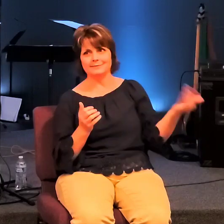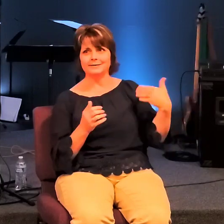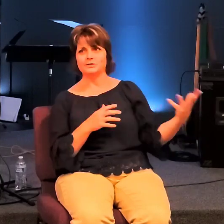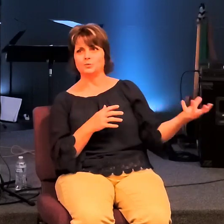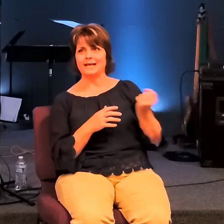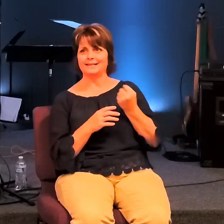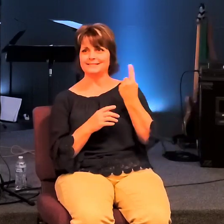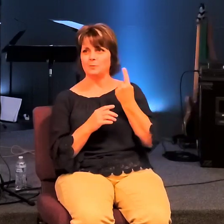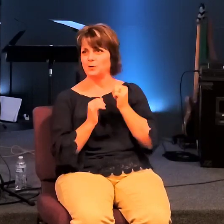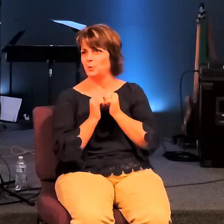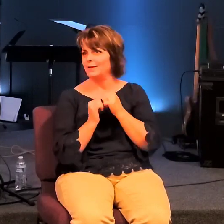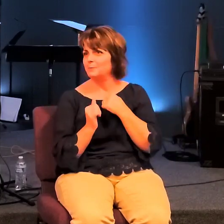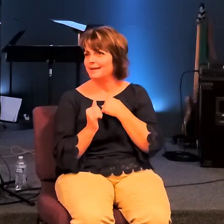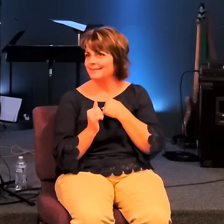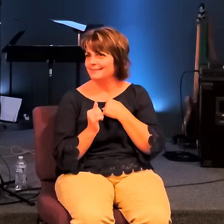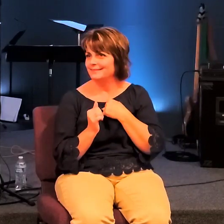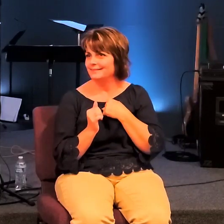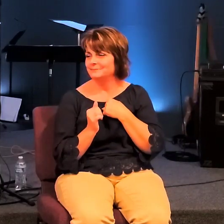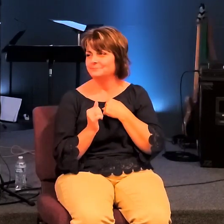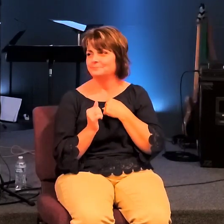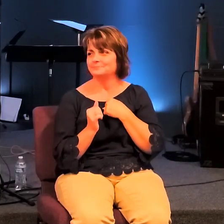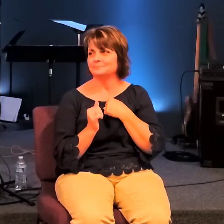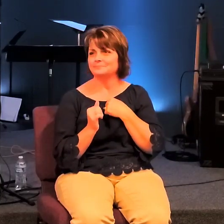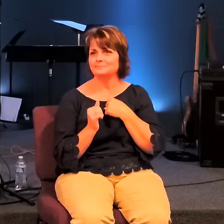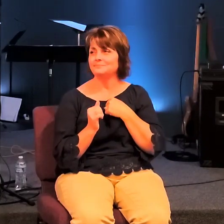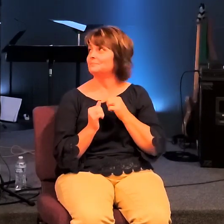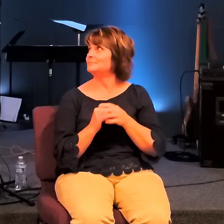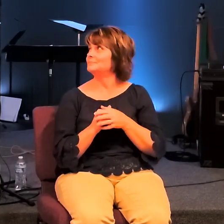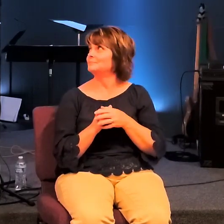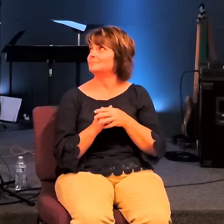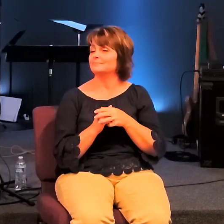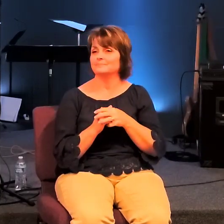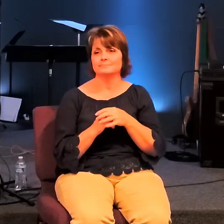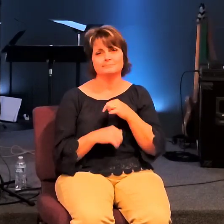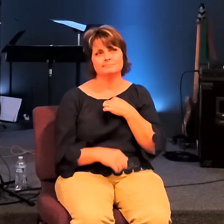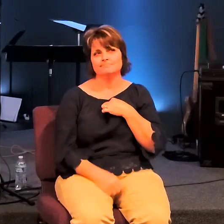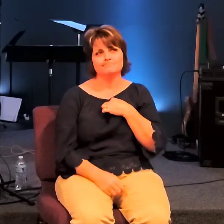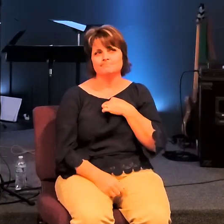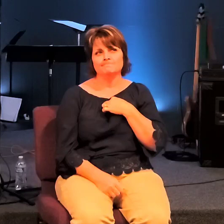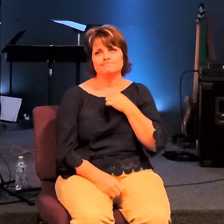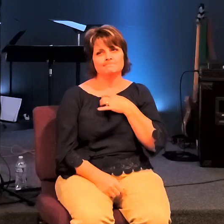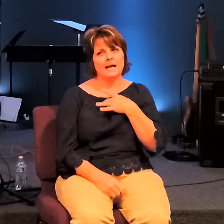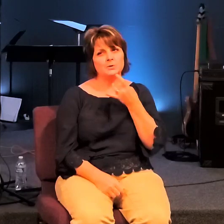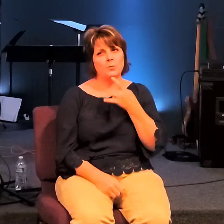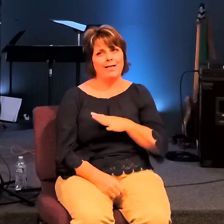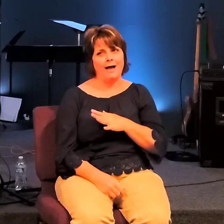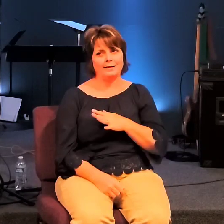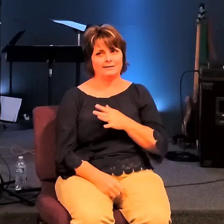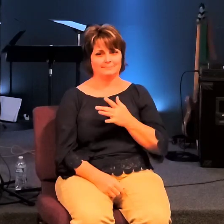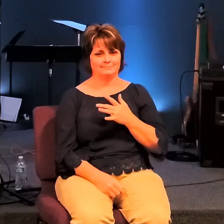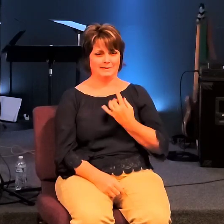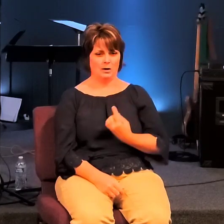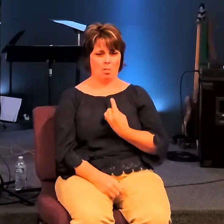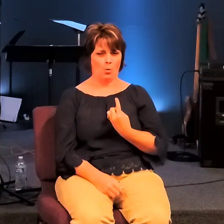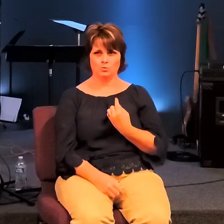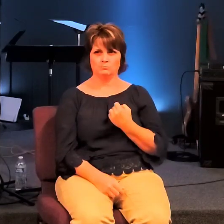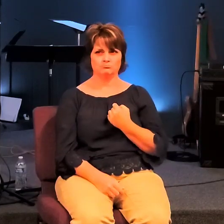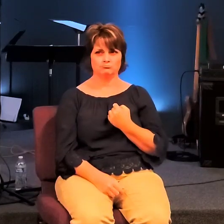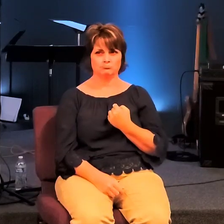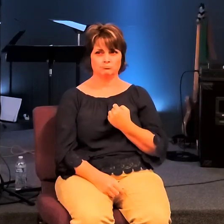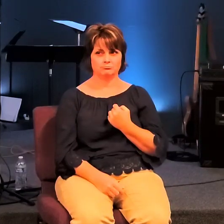to take somebody along with me along with me I don't like being alone except when I